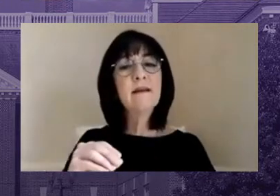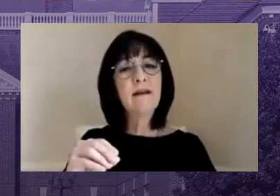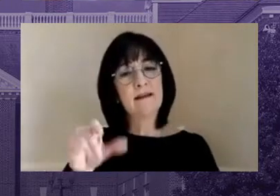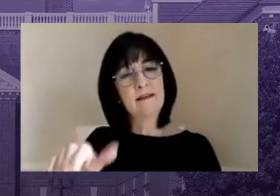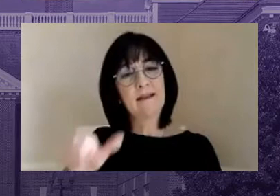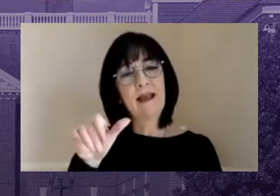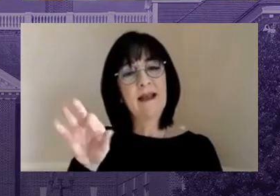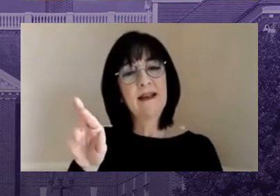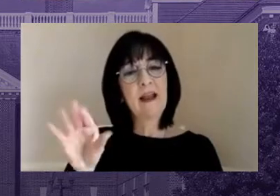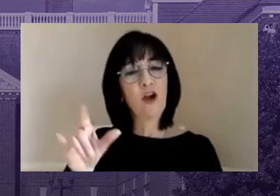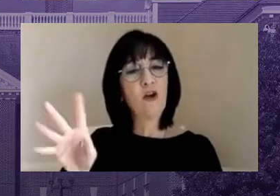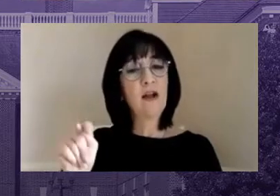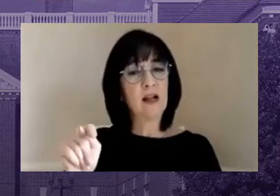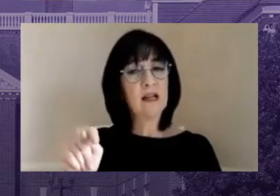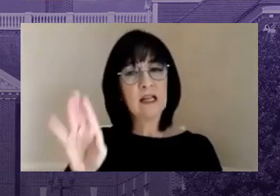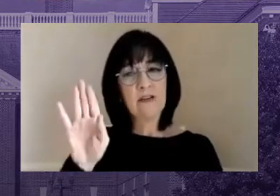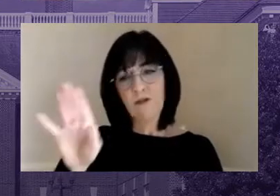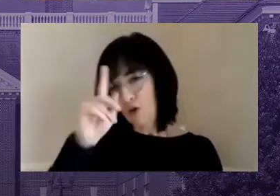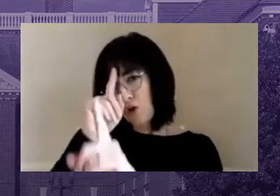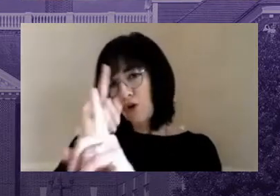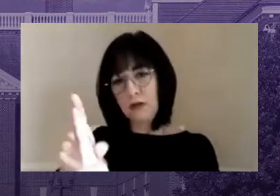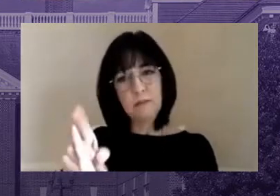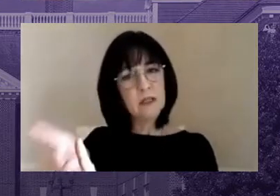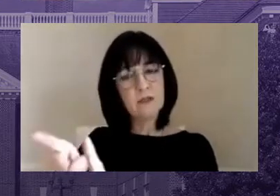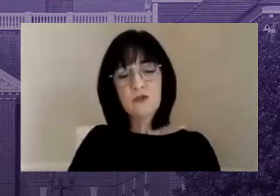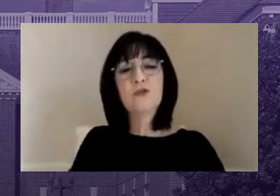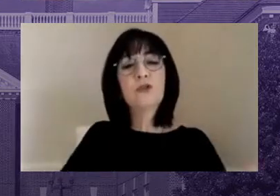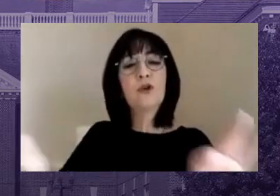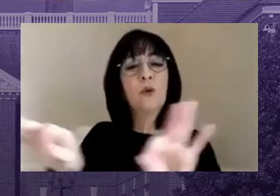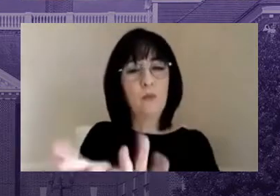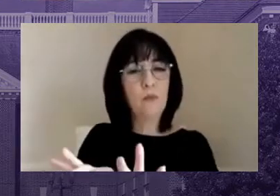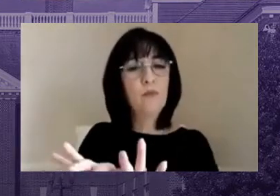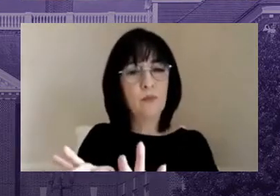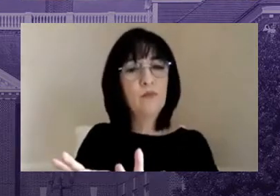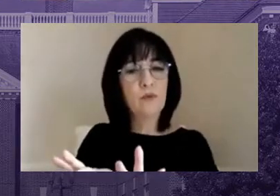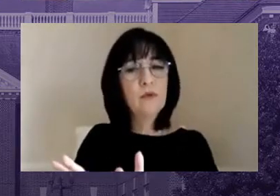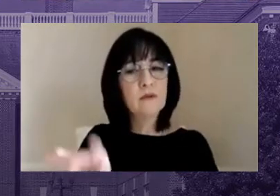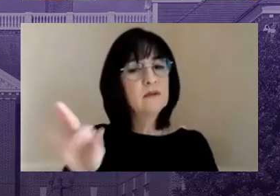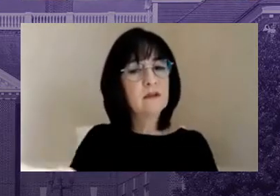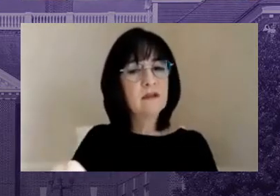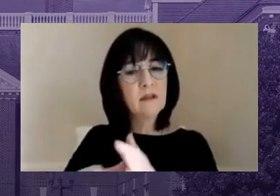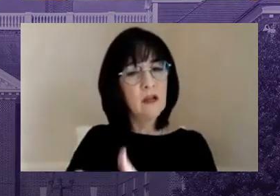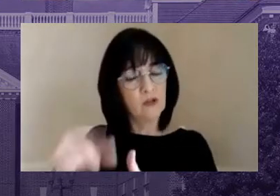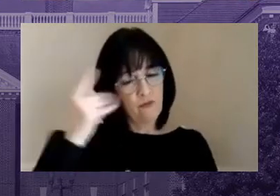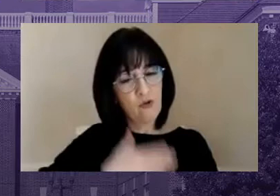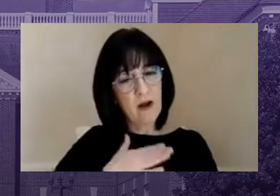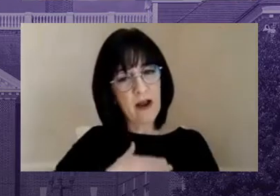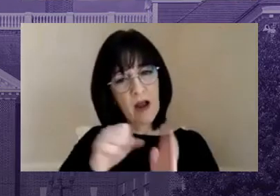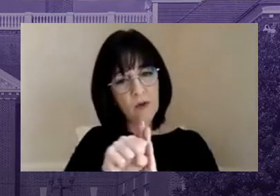be more important than we it's really a big deal for our state we fight hard. When we have when